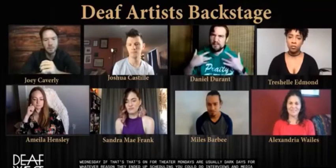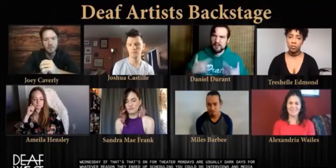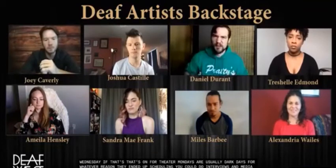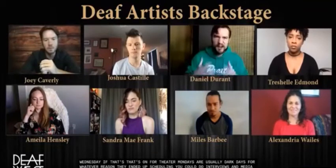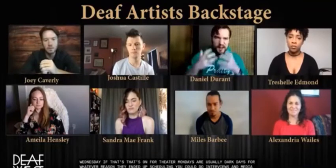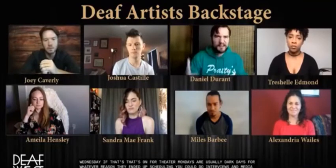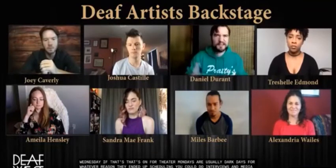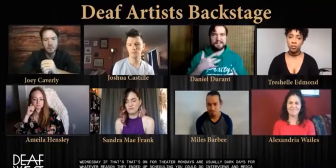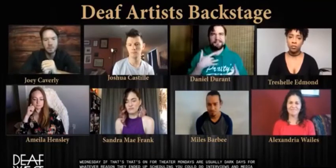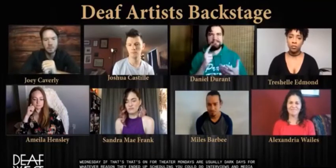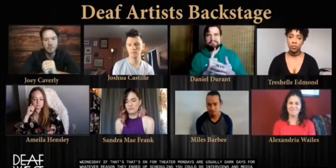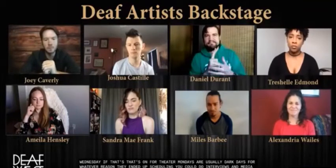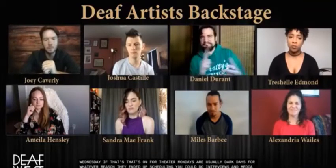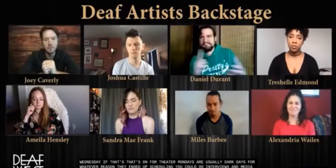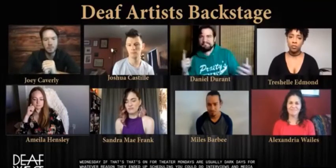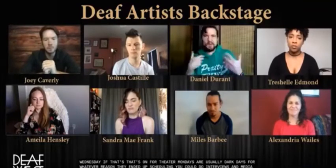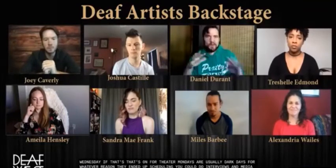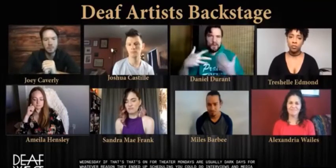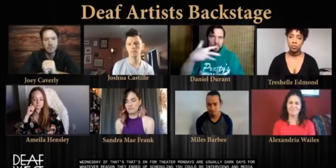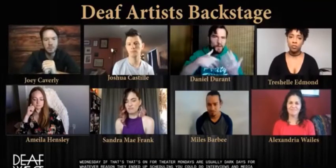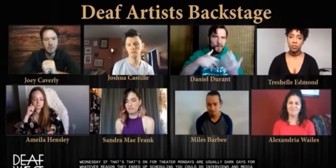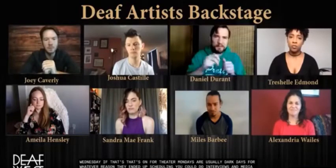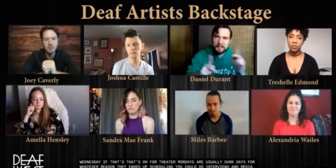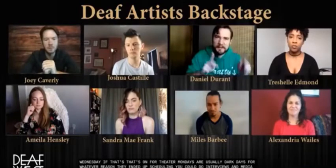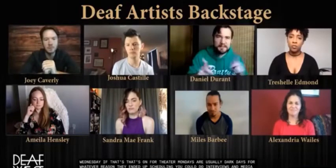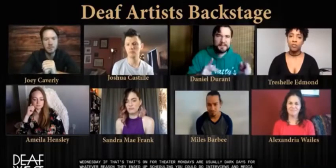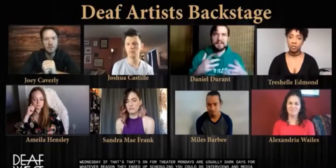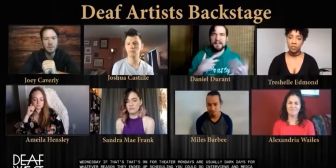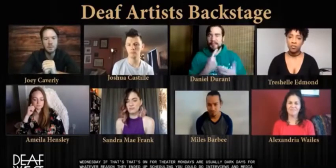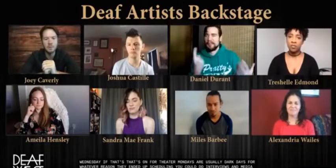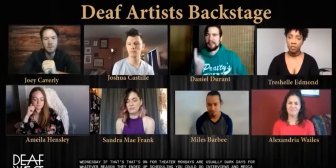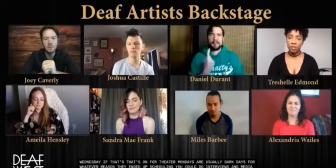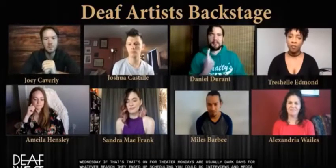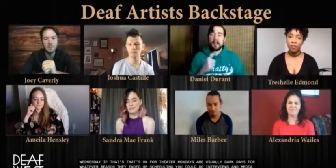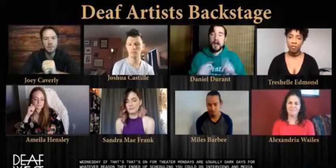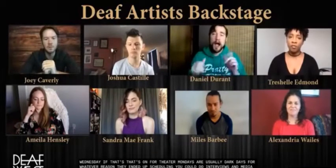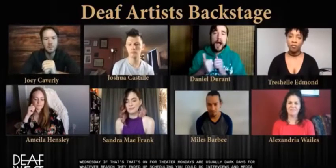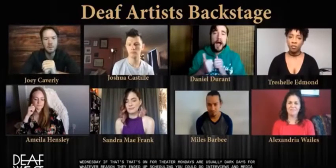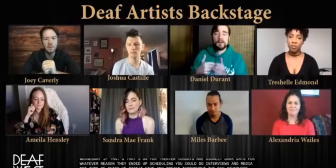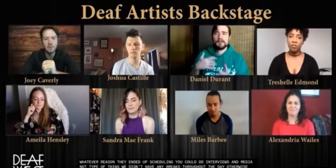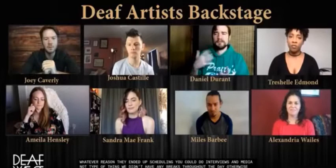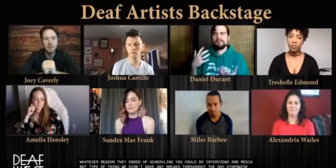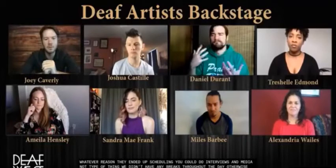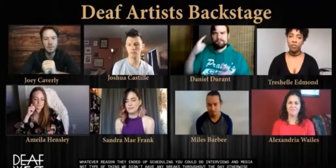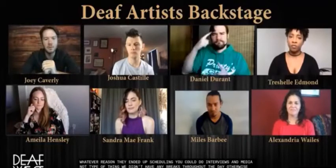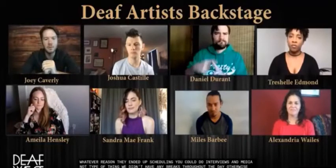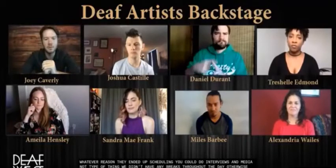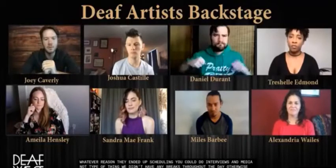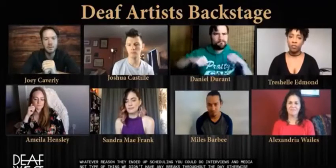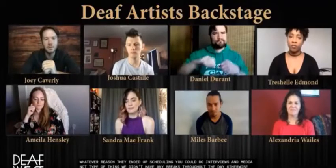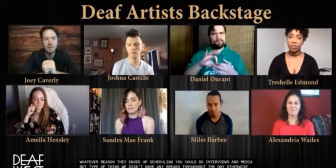And he's unfortunately depressed a lot and doesn't really socialize. He's a bit of a loner.